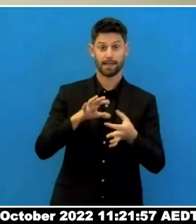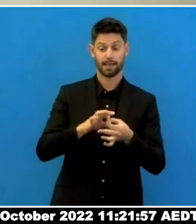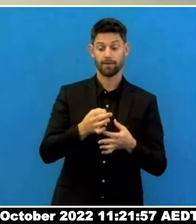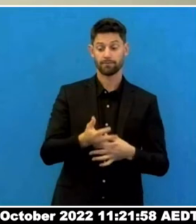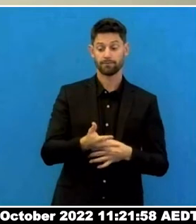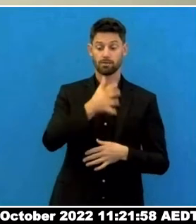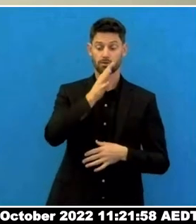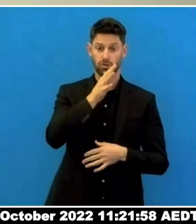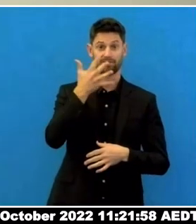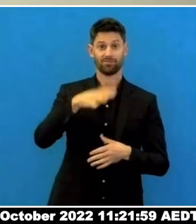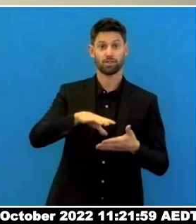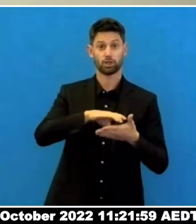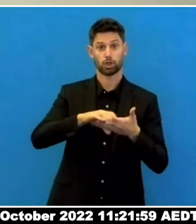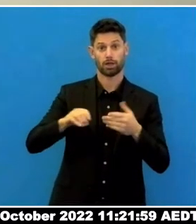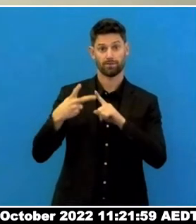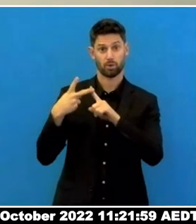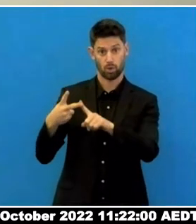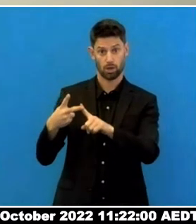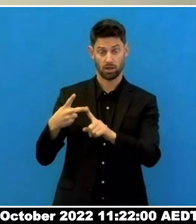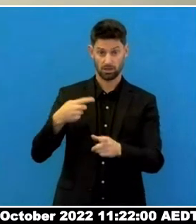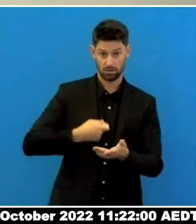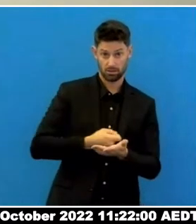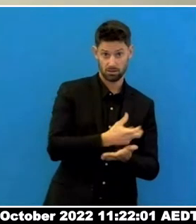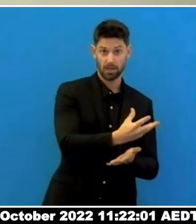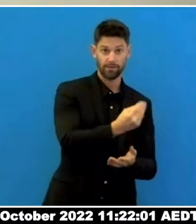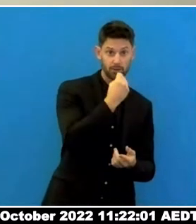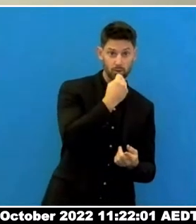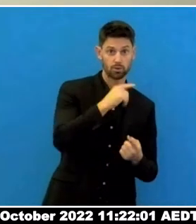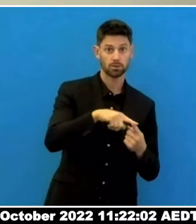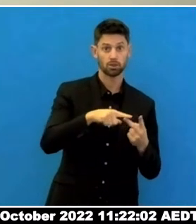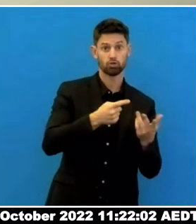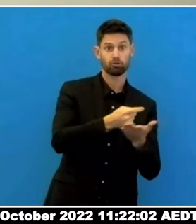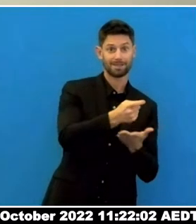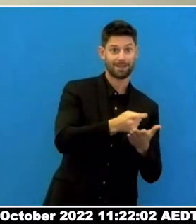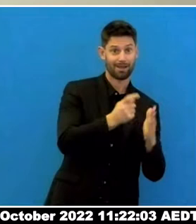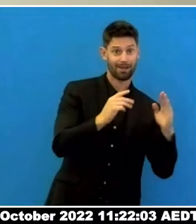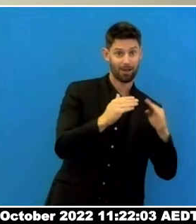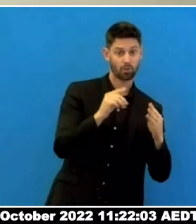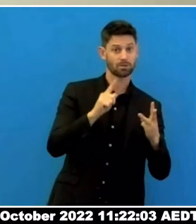After I pay for food, rent, and massages for my back, I have nothing left.